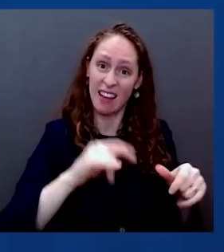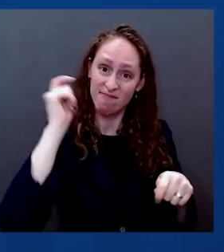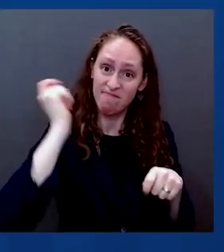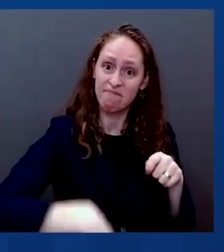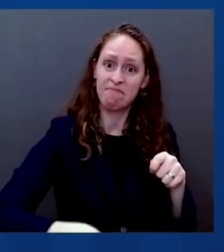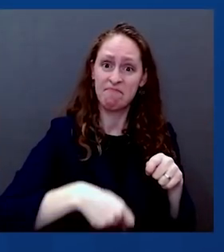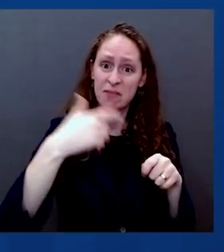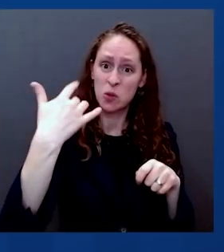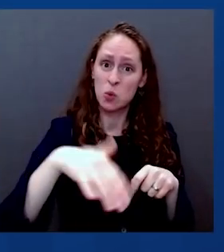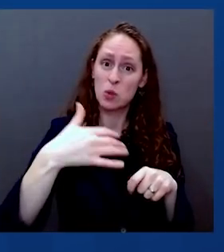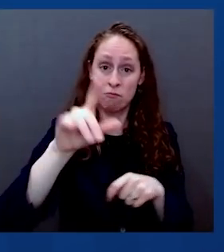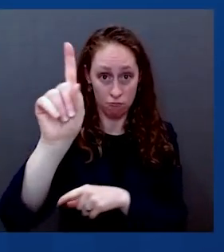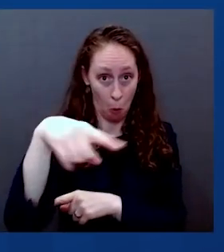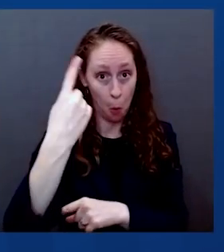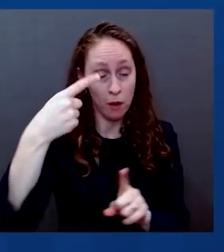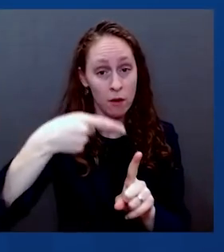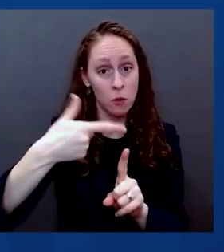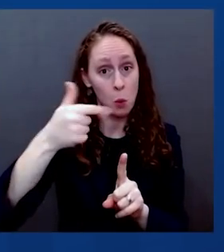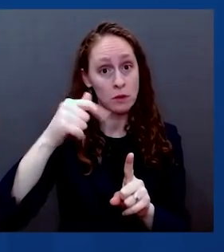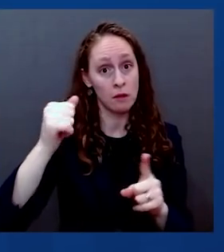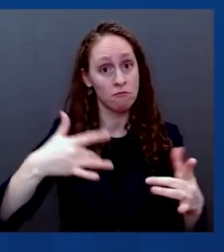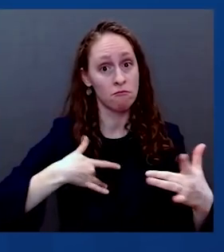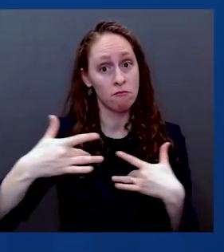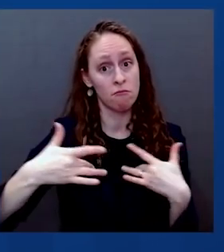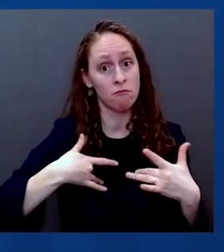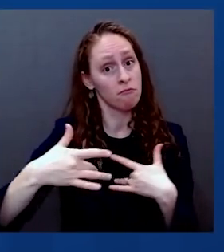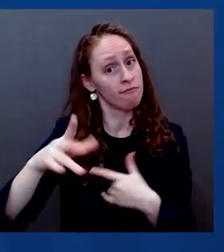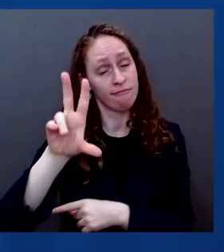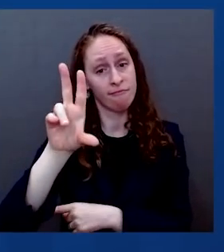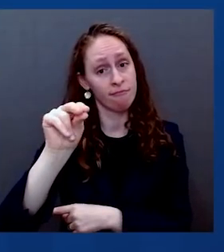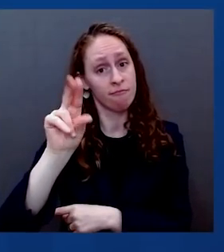but enacted 34 laws attacking voting rights.